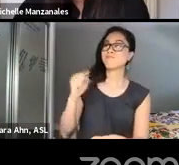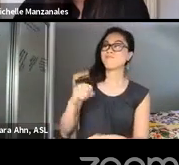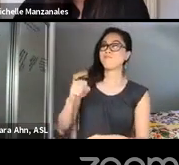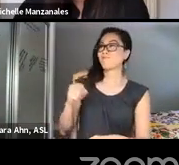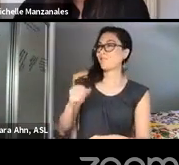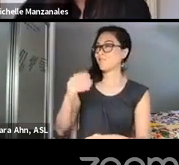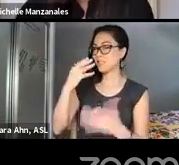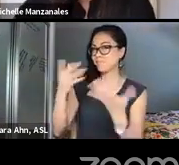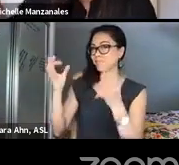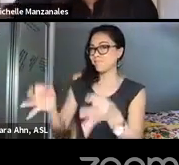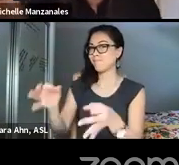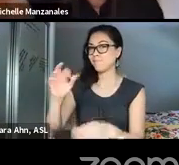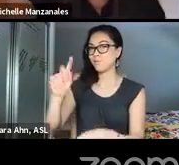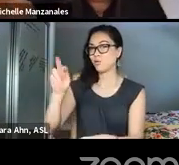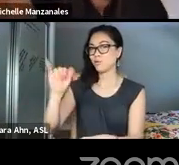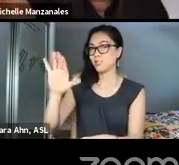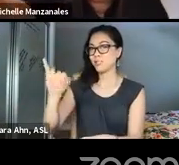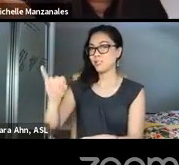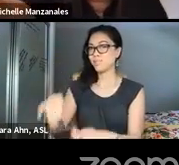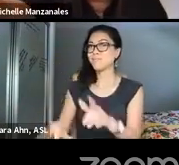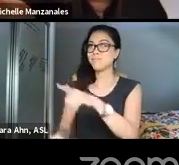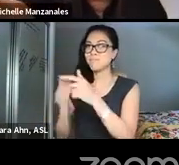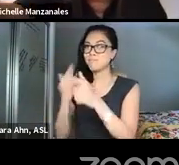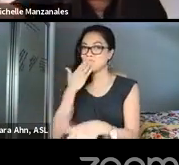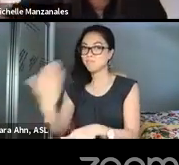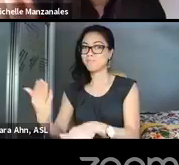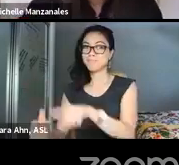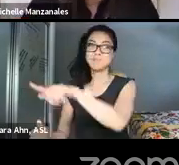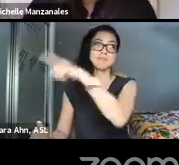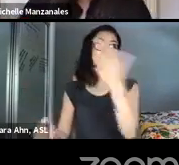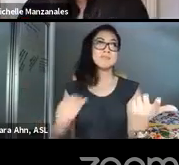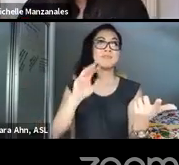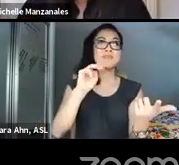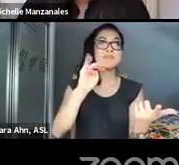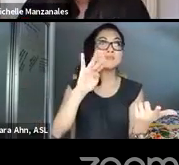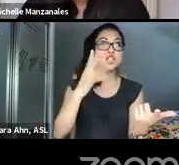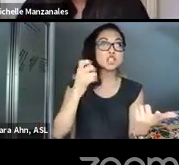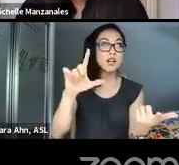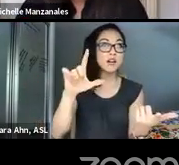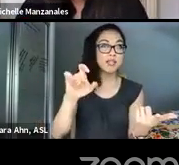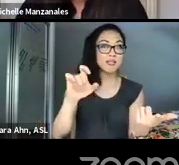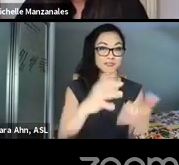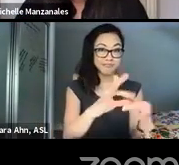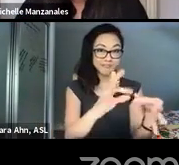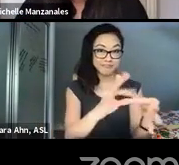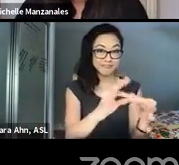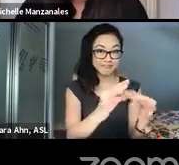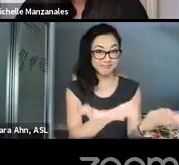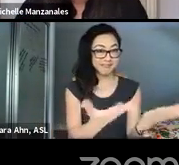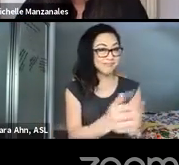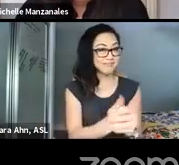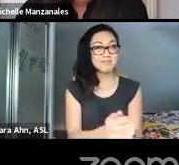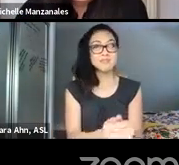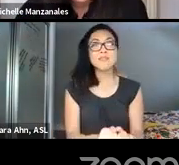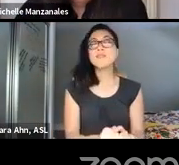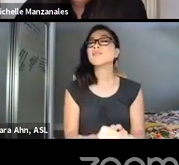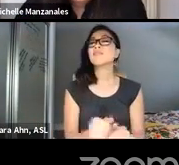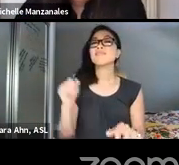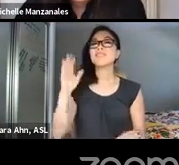from the Department of Education, so we can figure out what will happen with our school partners. And then just the expectation that